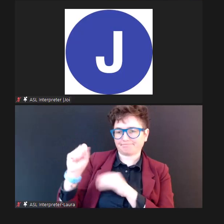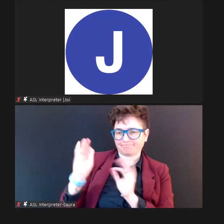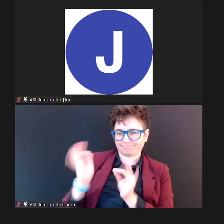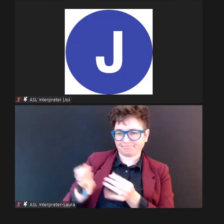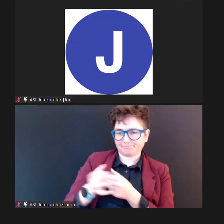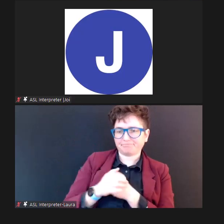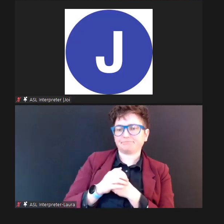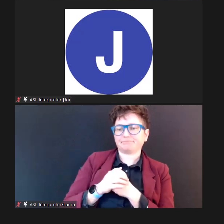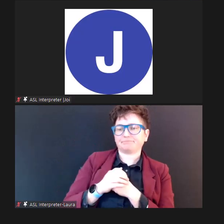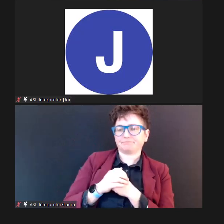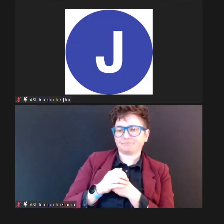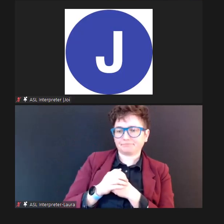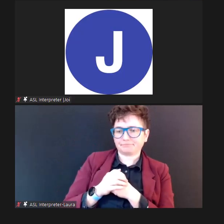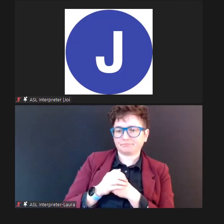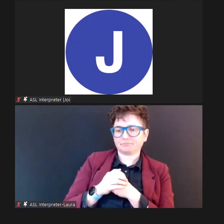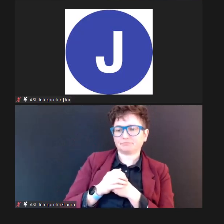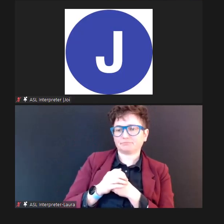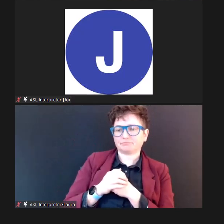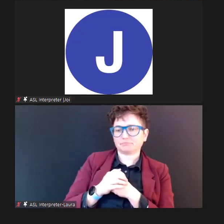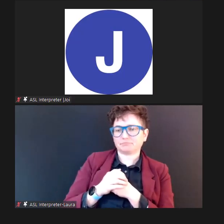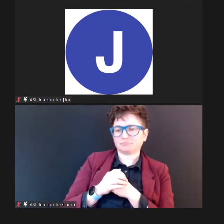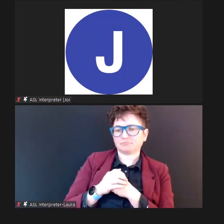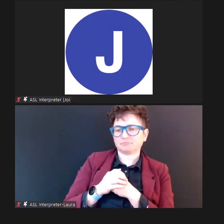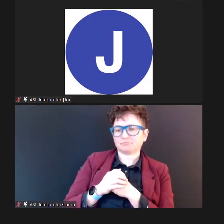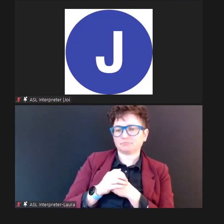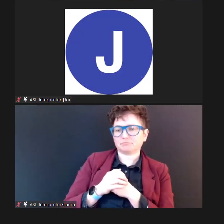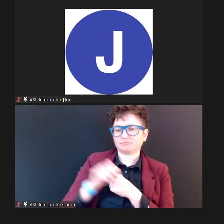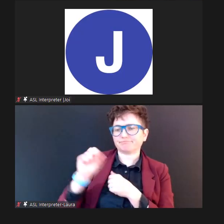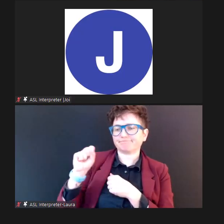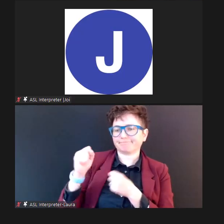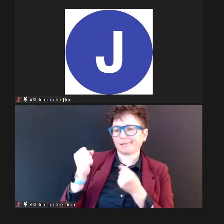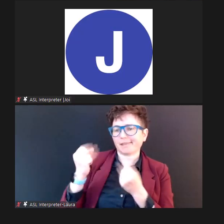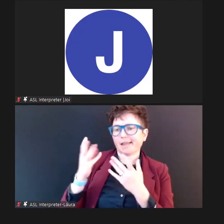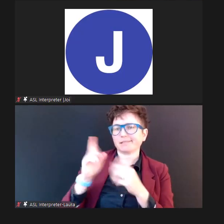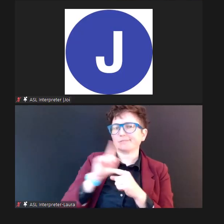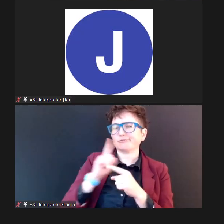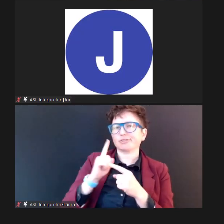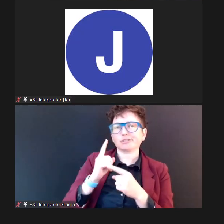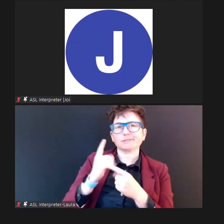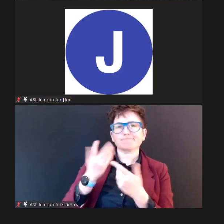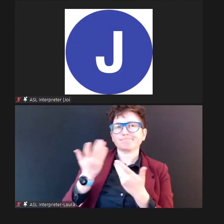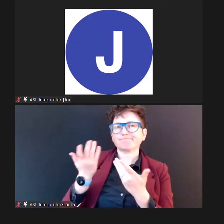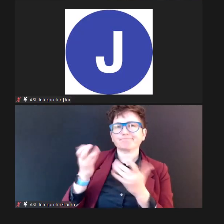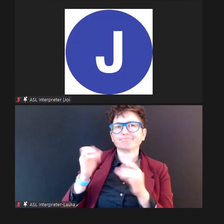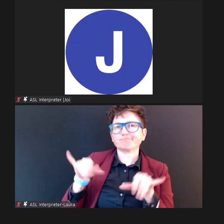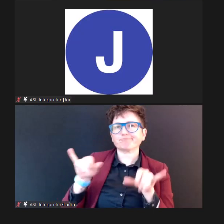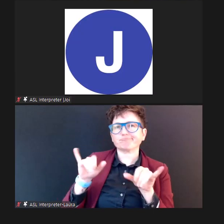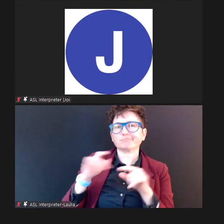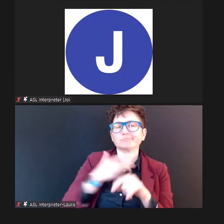know lots of uh um lay people um learn